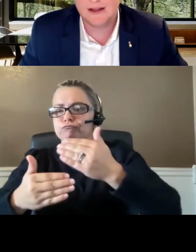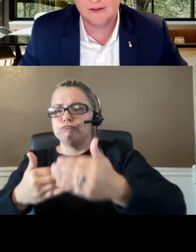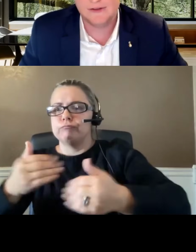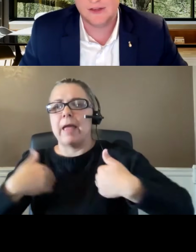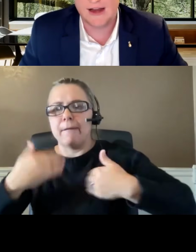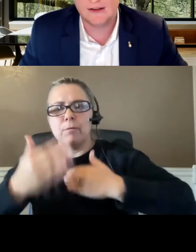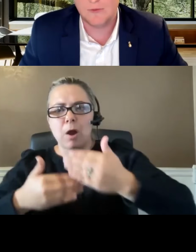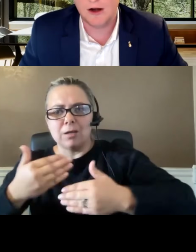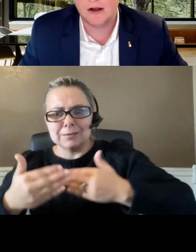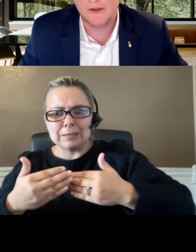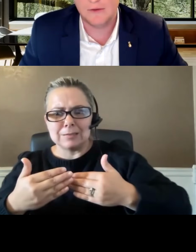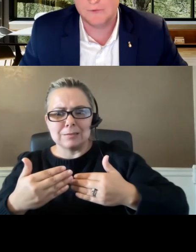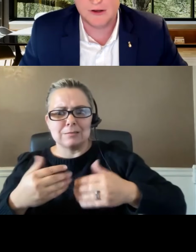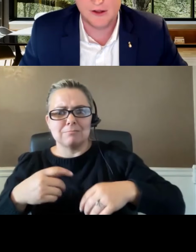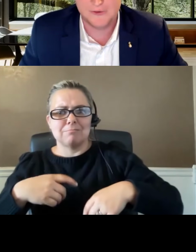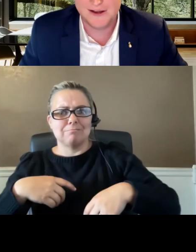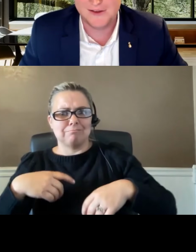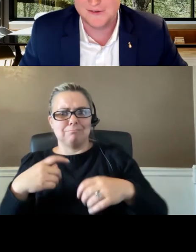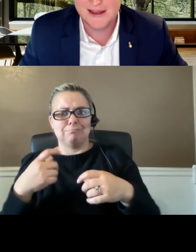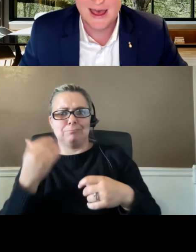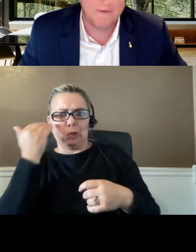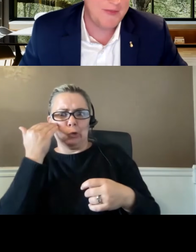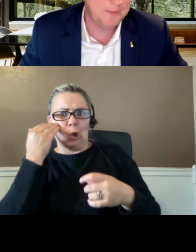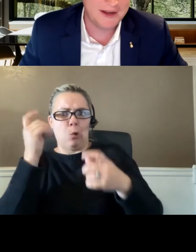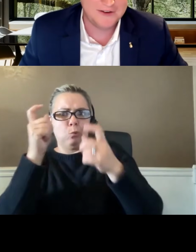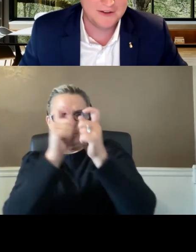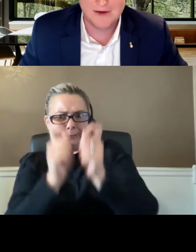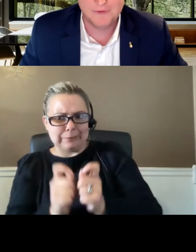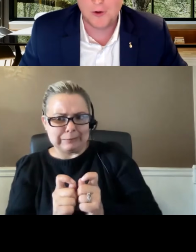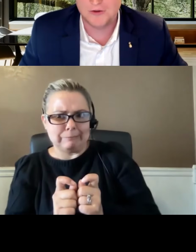tell us exactly where all their dirty laundry is and when they're planning to clean, fold,